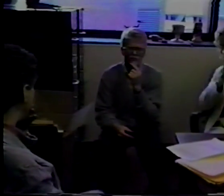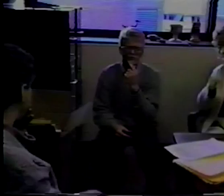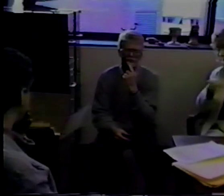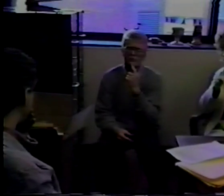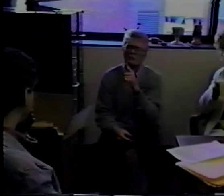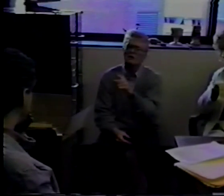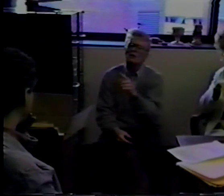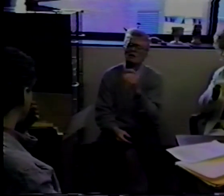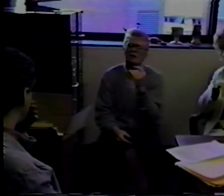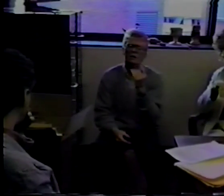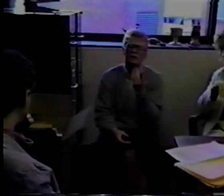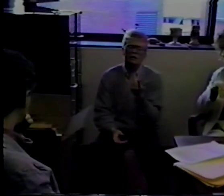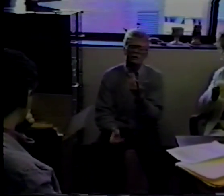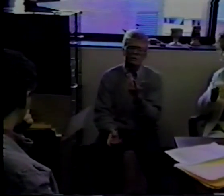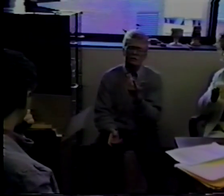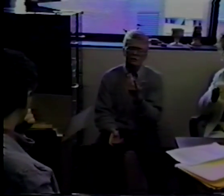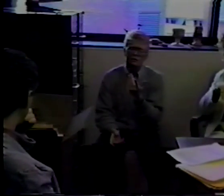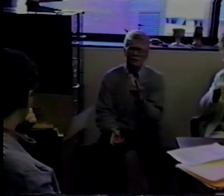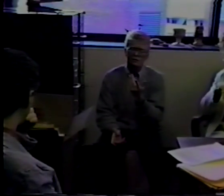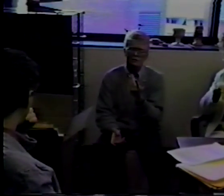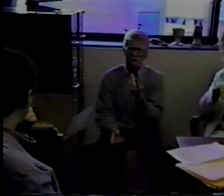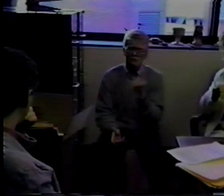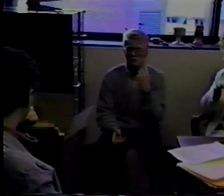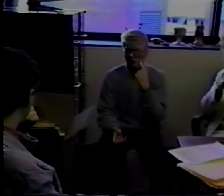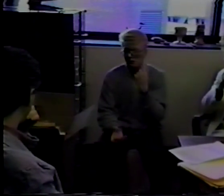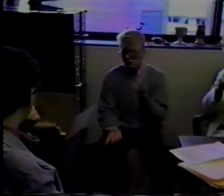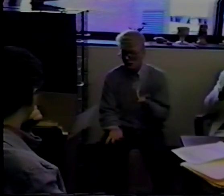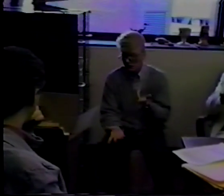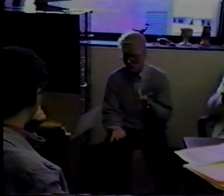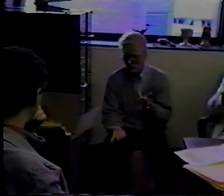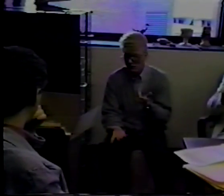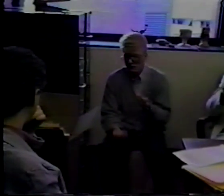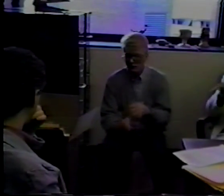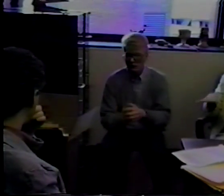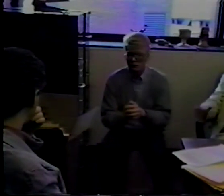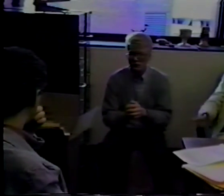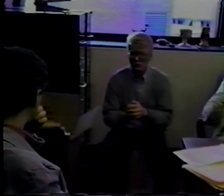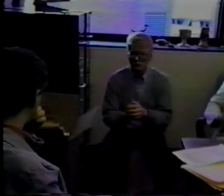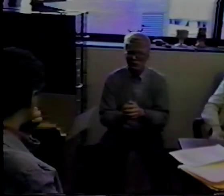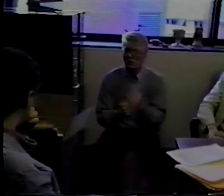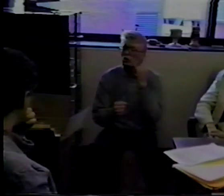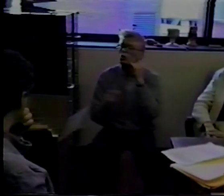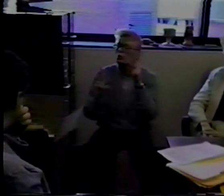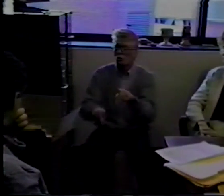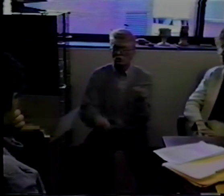What I think we'll do is.. if people don't have them - anyone who doesn't have them today,